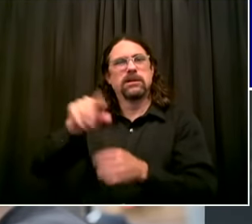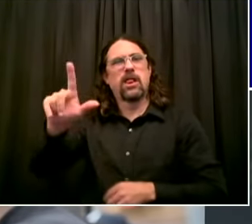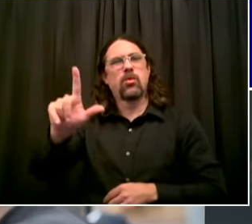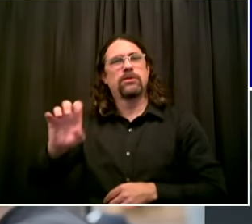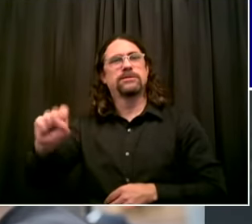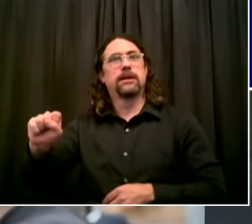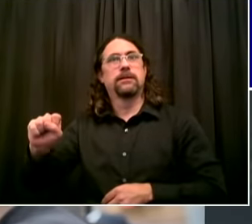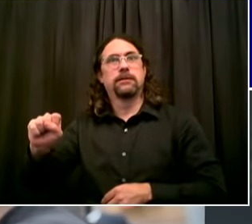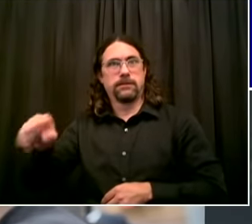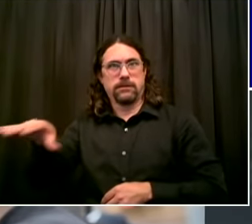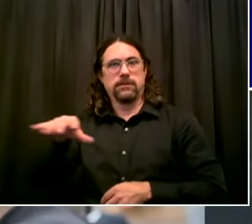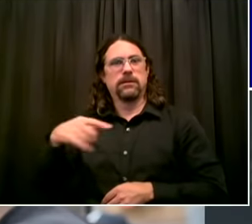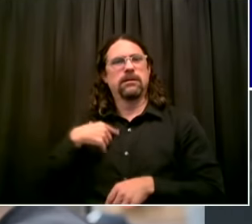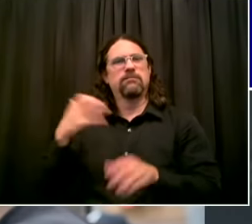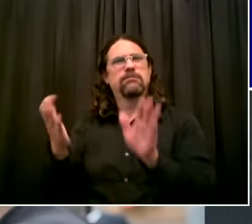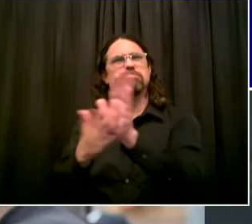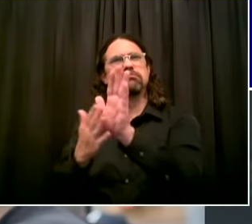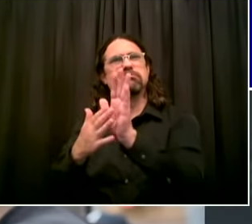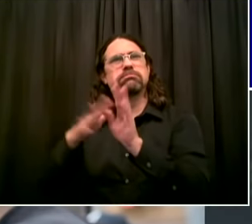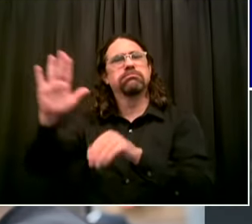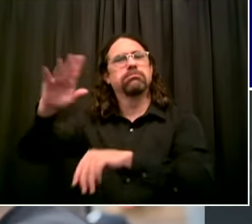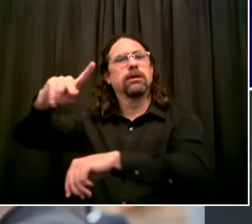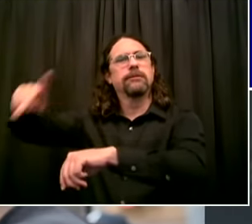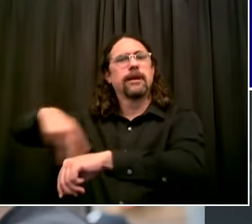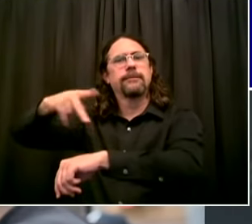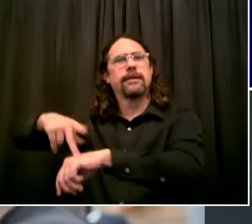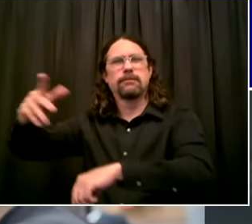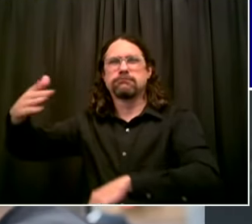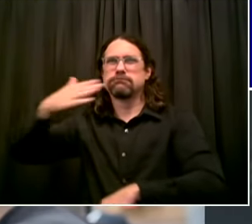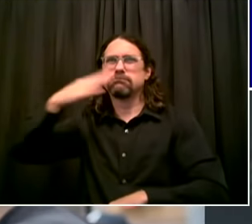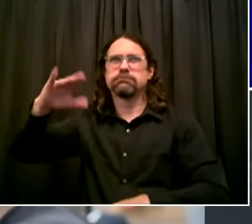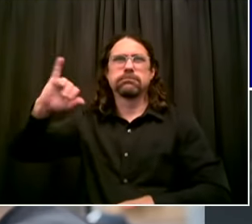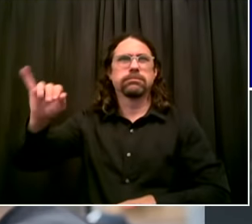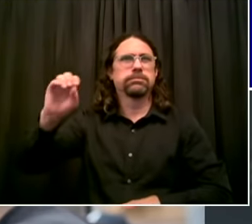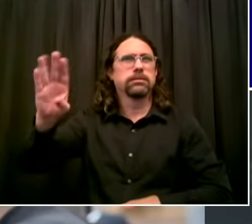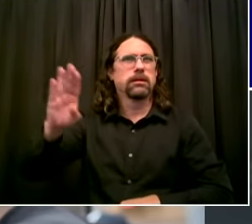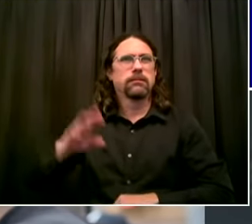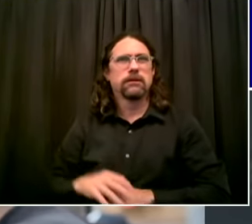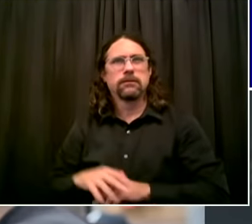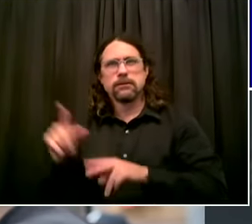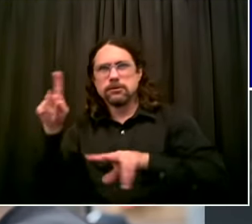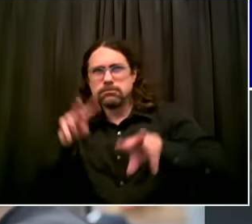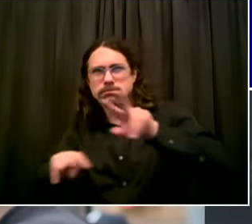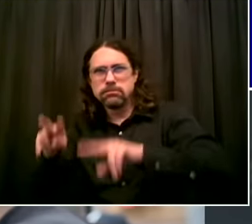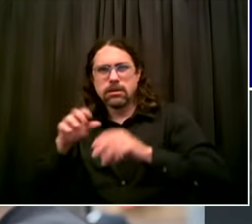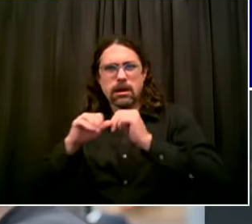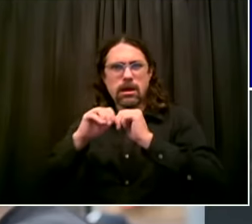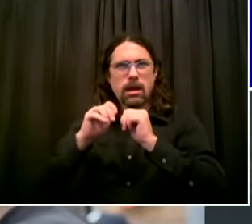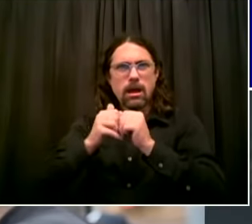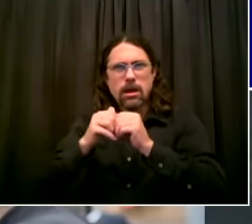AROUND. NOWAG AN IWE ARE GOING TO KEEP TALKING AS WE HAVE NOW FOR MONTHS ABOUT THE FOCUS ON HEATLH